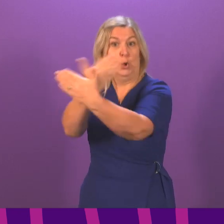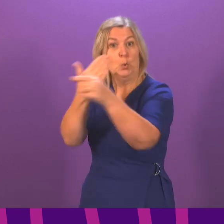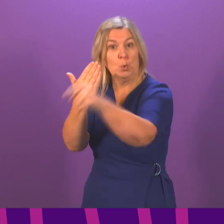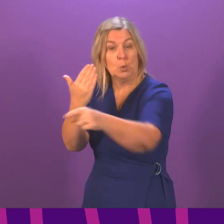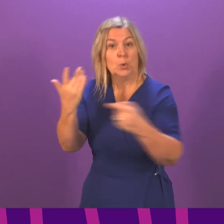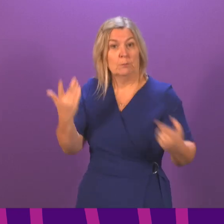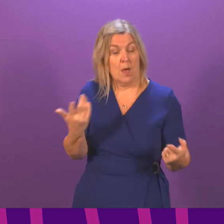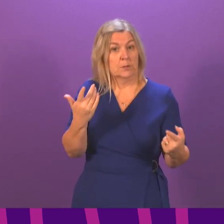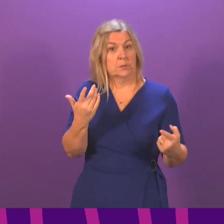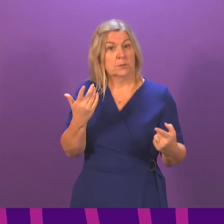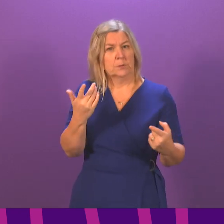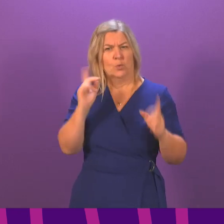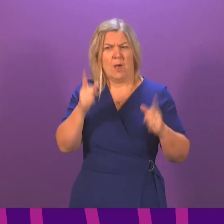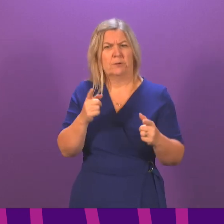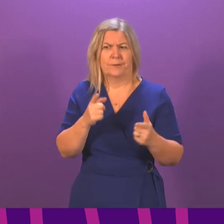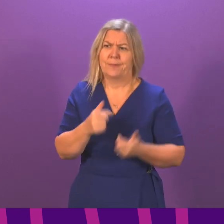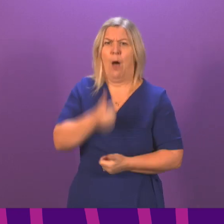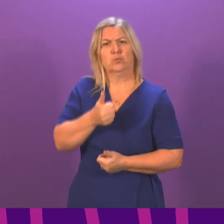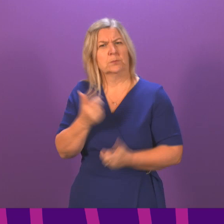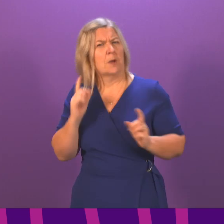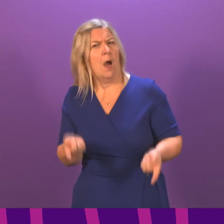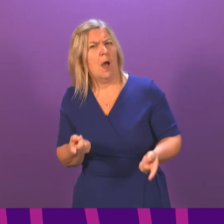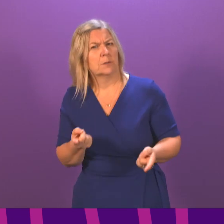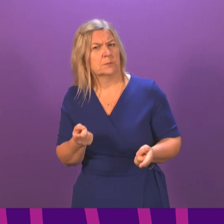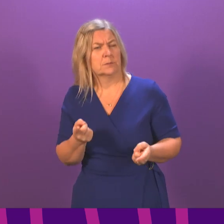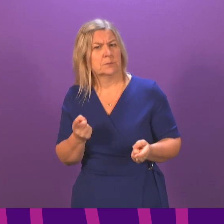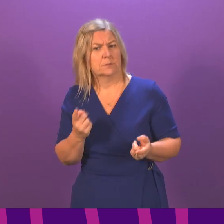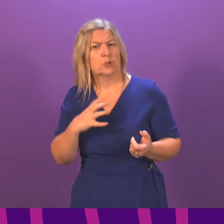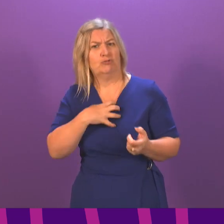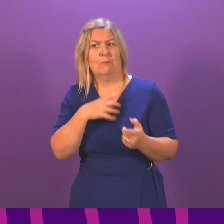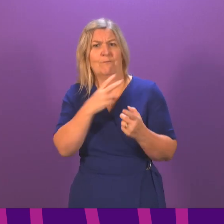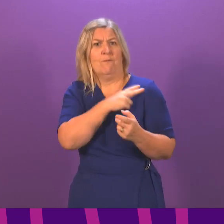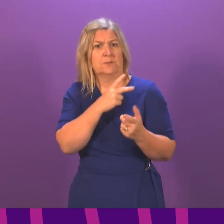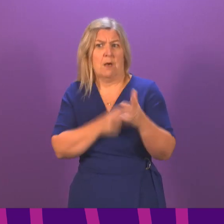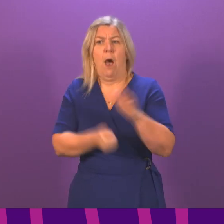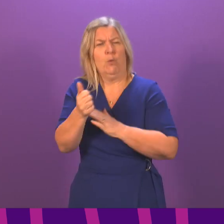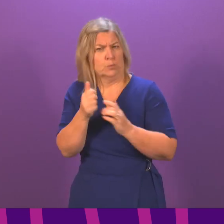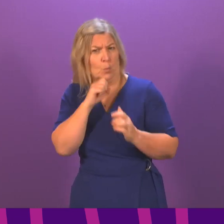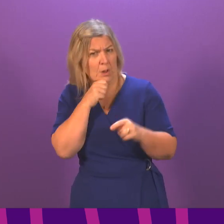under regulations made on 13 November, under which no officer of a court can evict a person from their home between 17 November and 11 January. I do not expect the First Minister